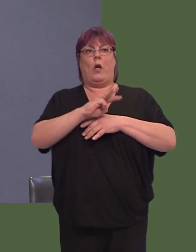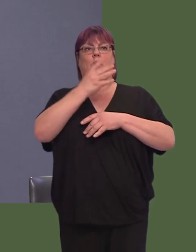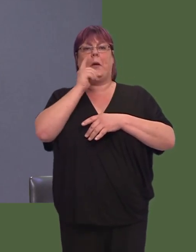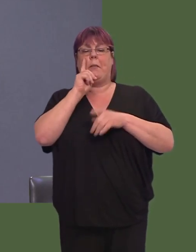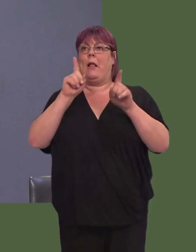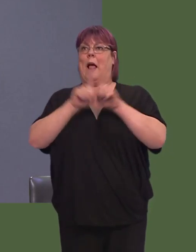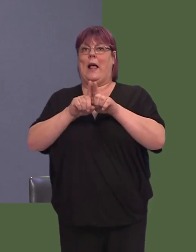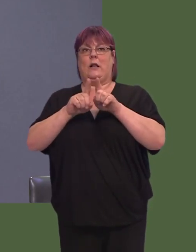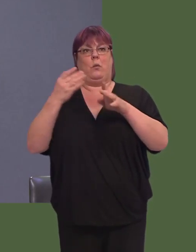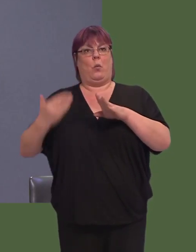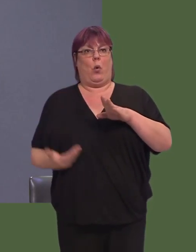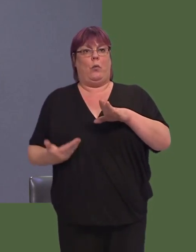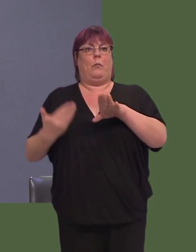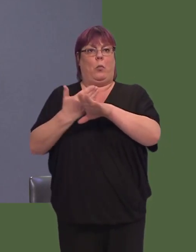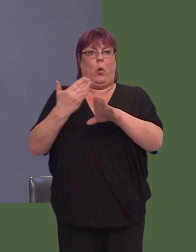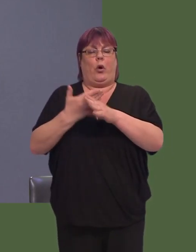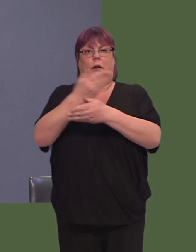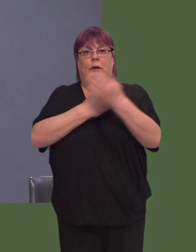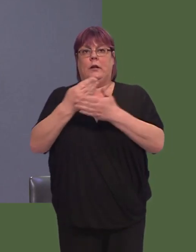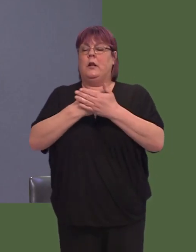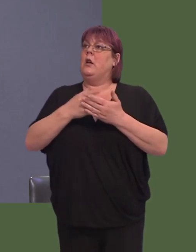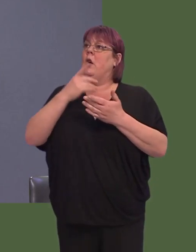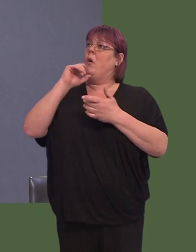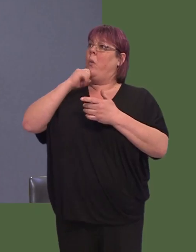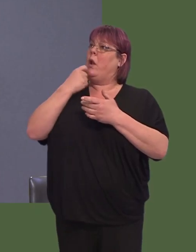Will the leader of the house relay to the Cabinet Secretary and the First Minister the